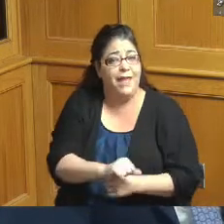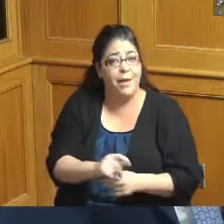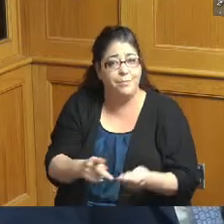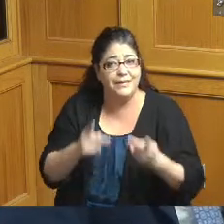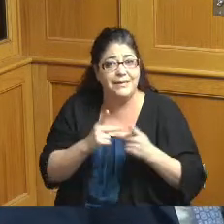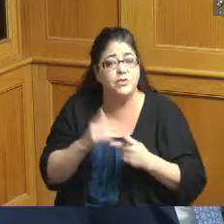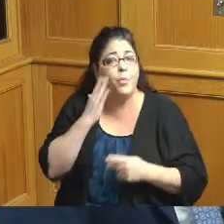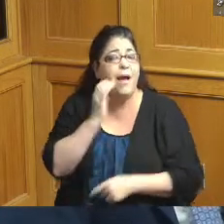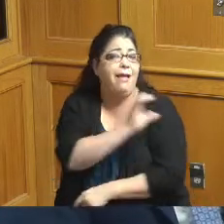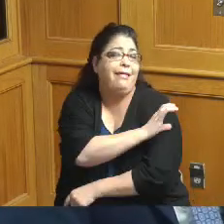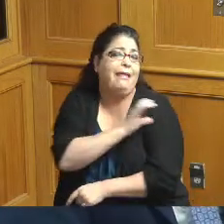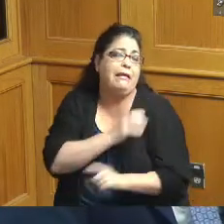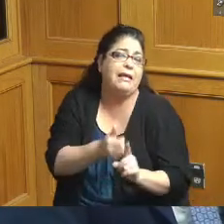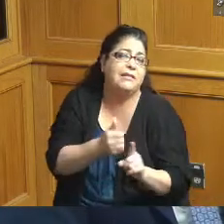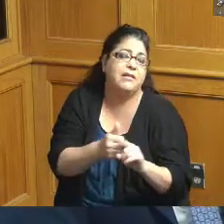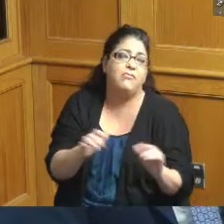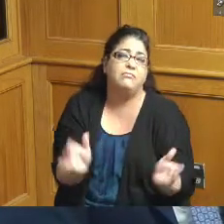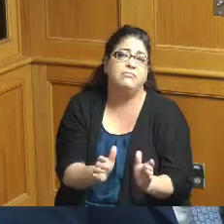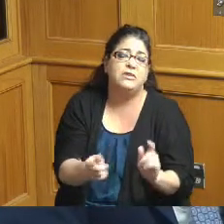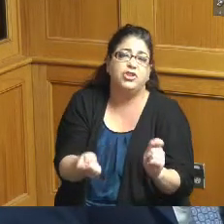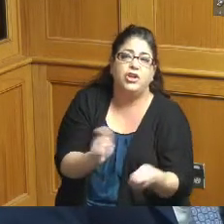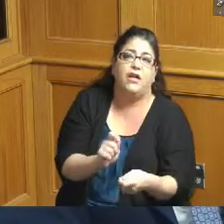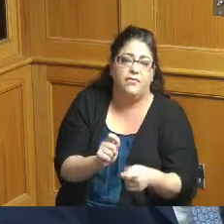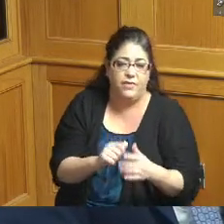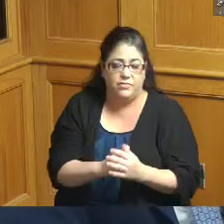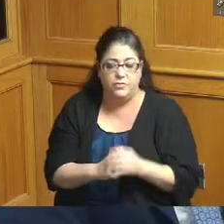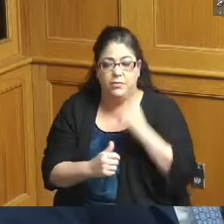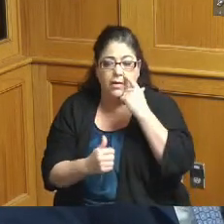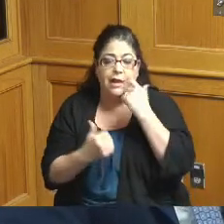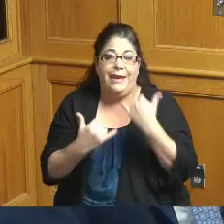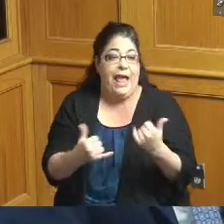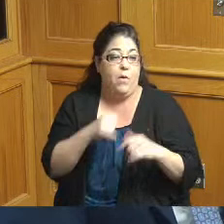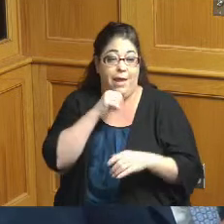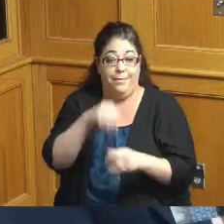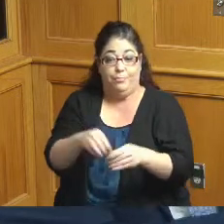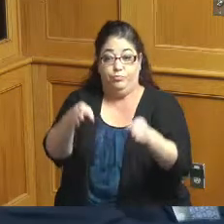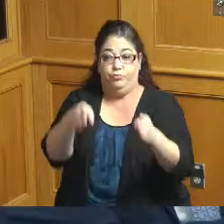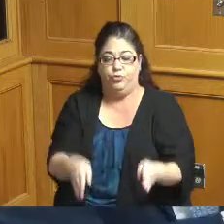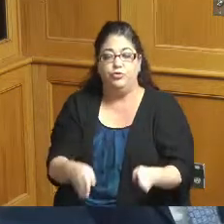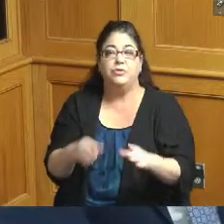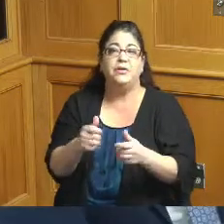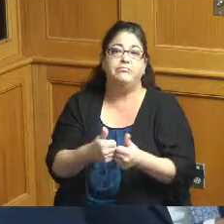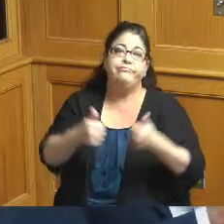modified excuse me to function remotely within Limited hours that were managed by other staff